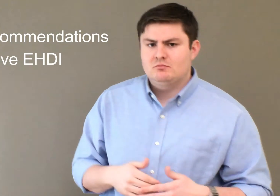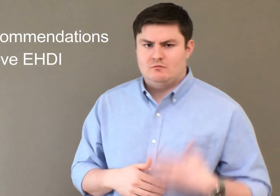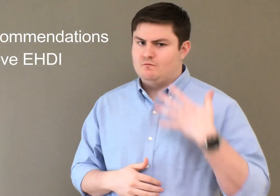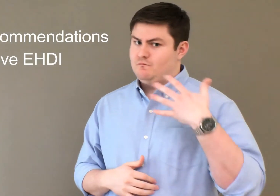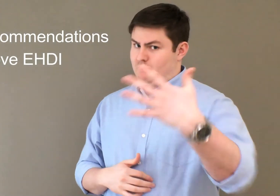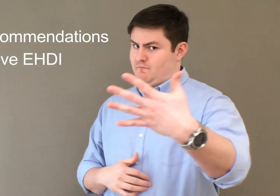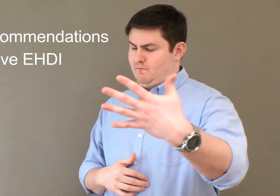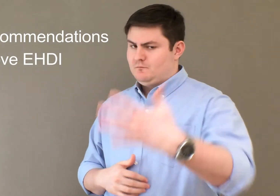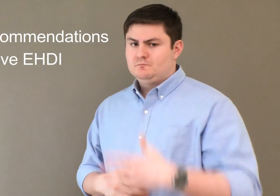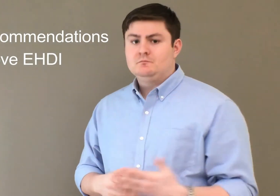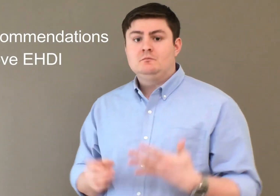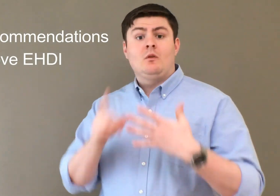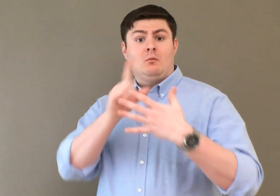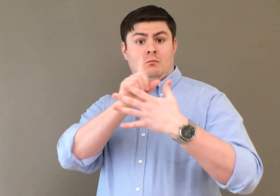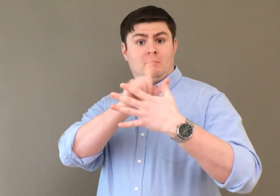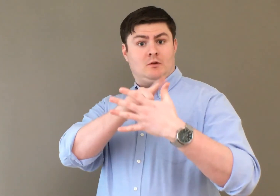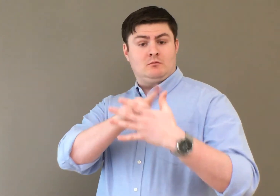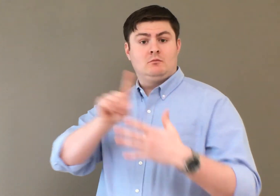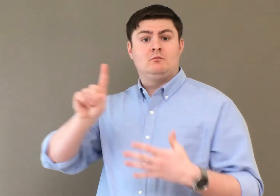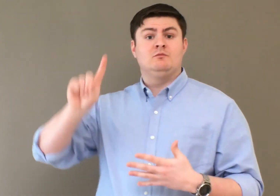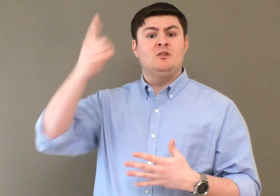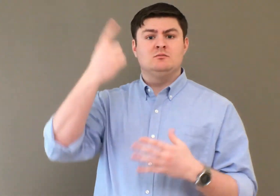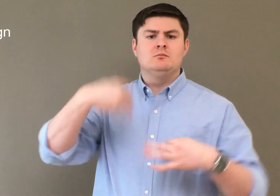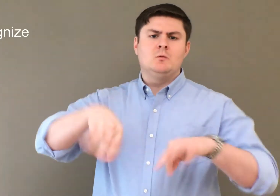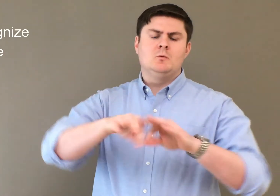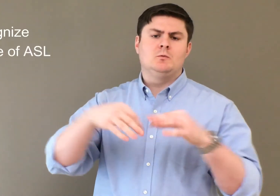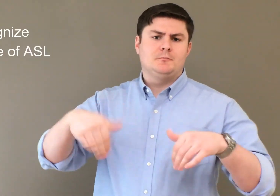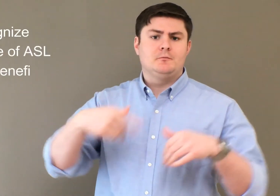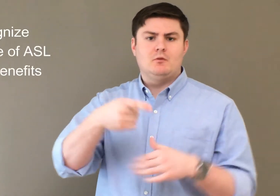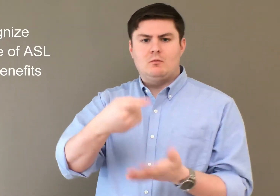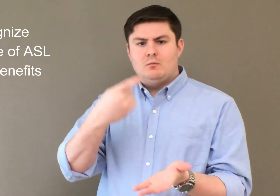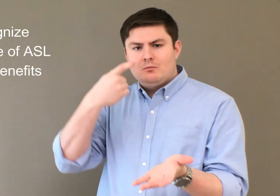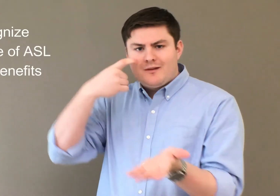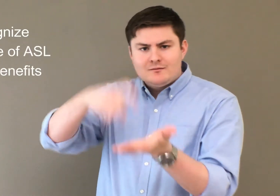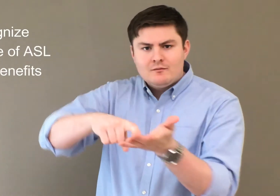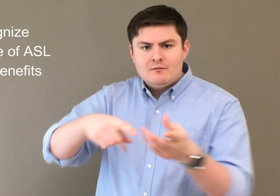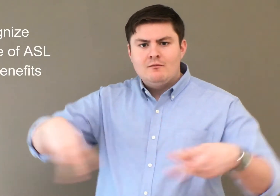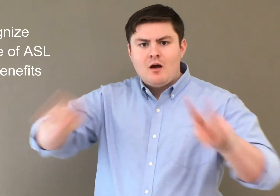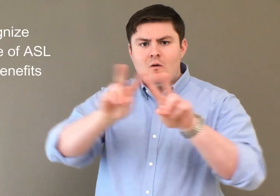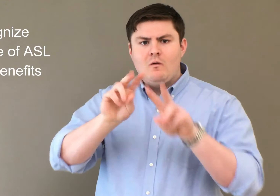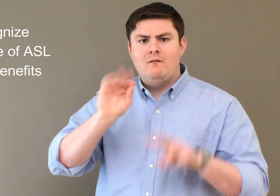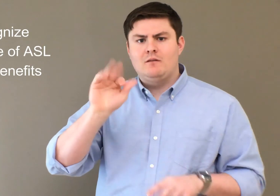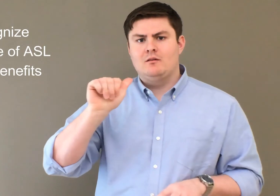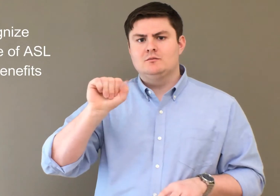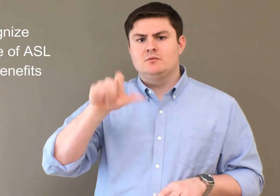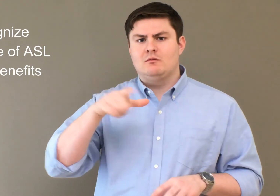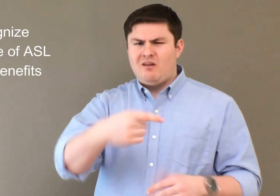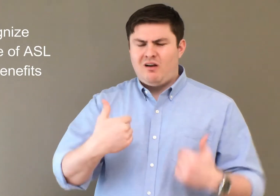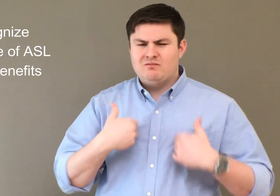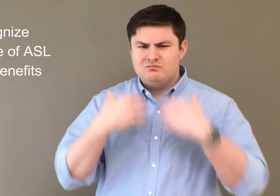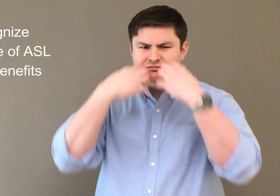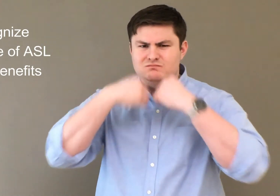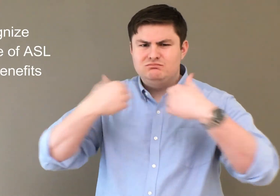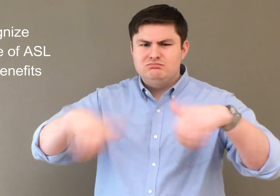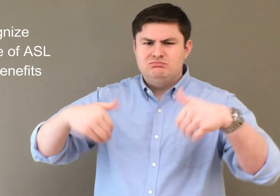to improve it. First is to recognize the value of ASL in this system, and its inherent